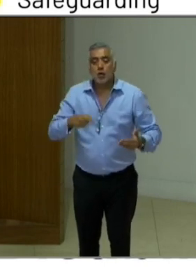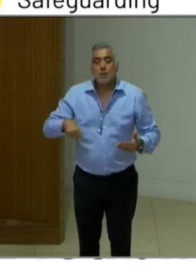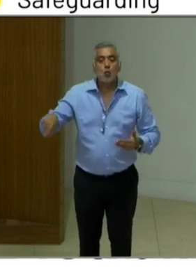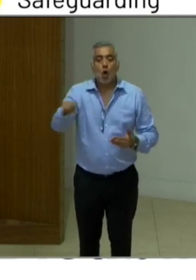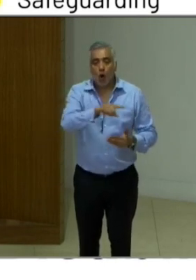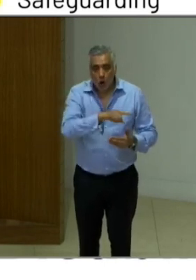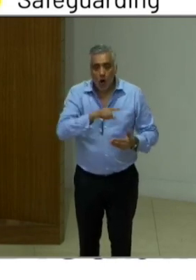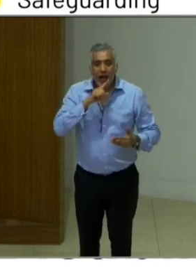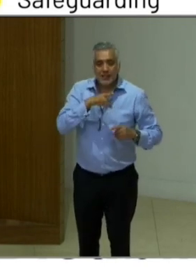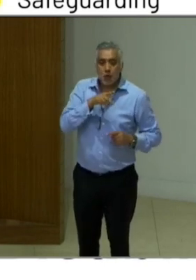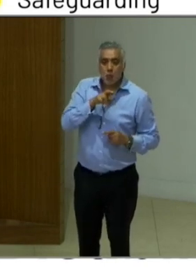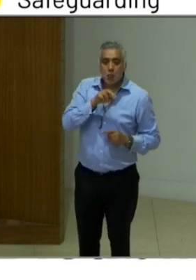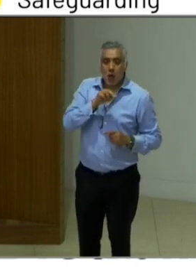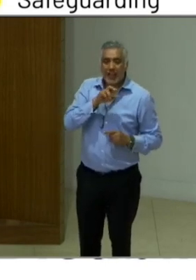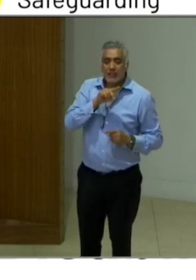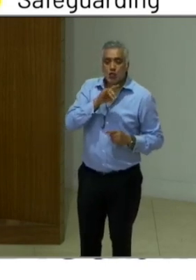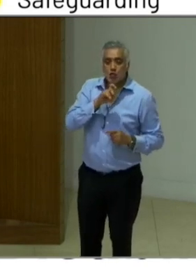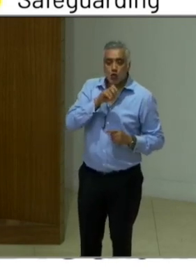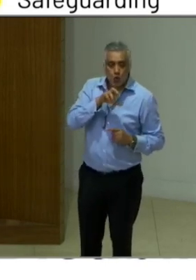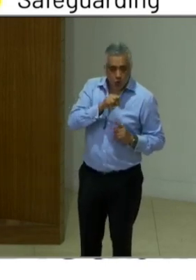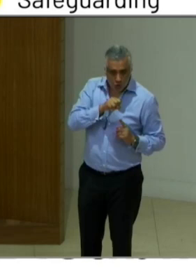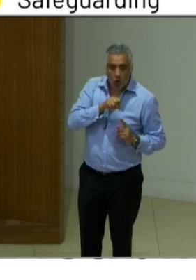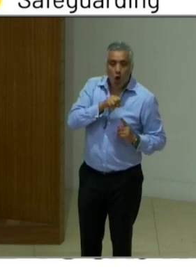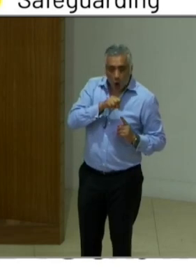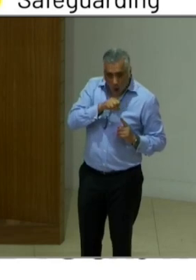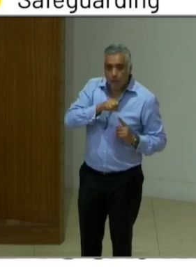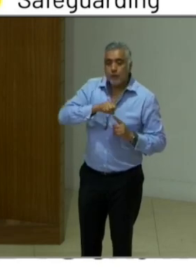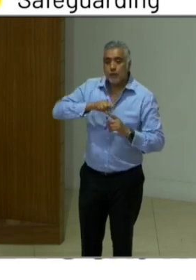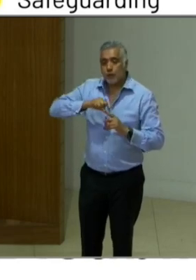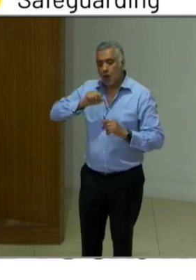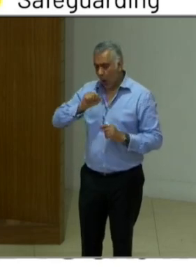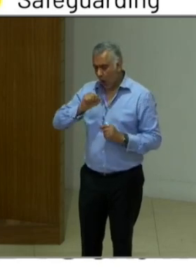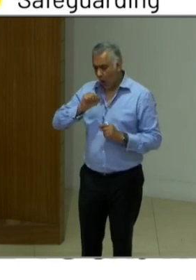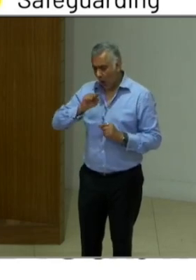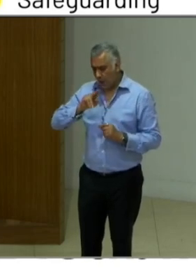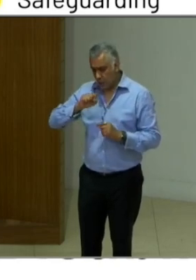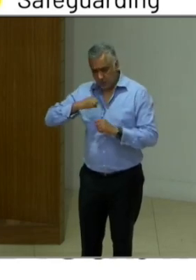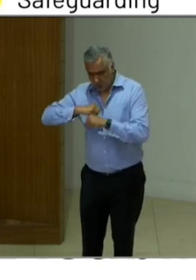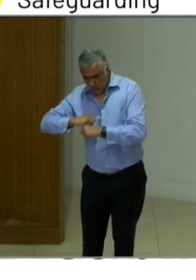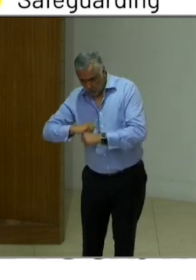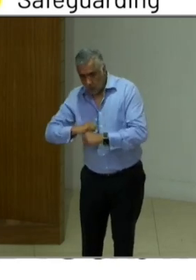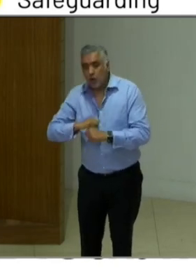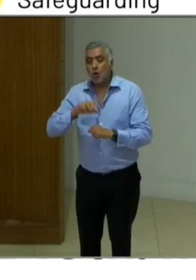as practitioners of abuse protection. You work at the front lines.